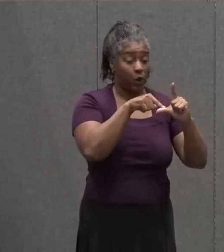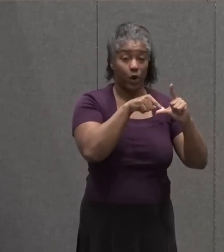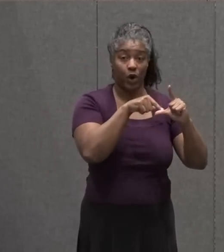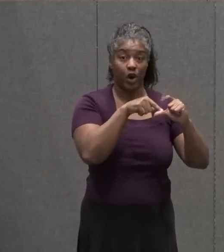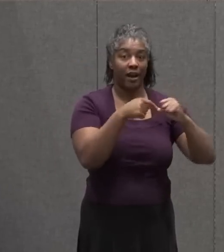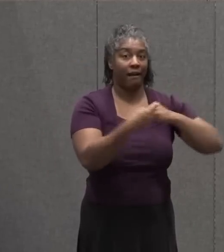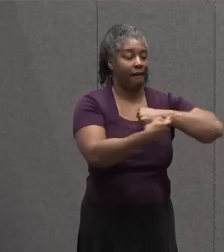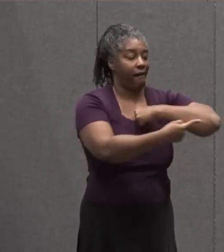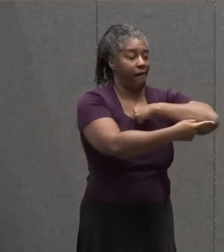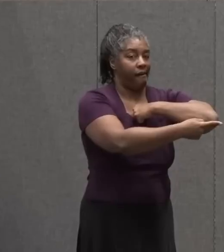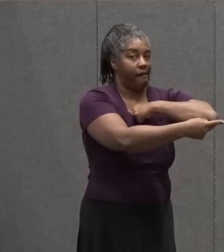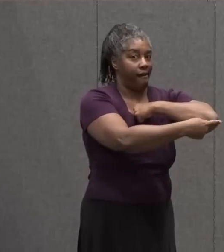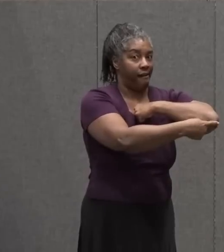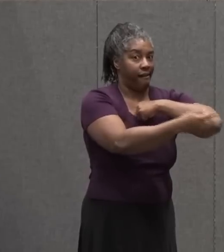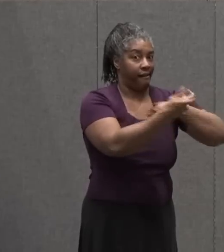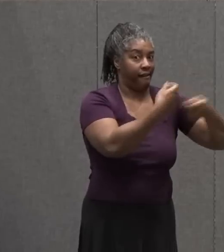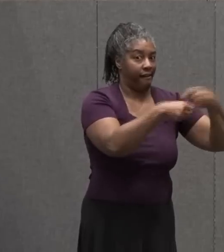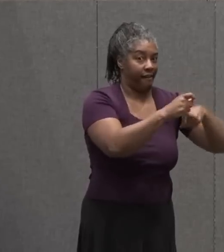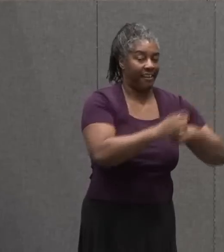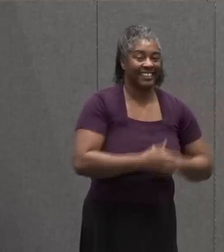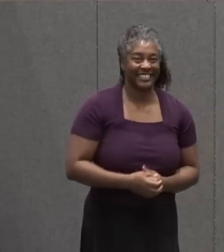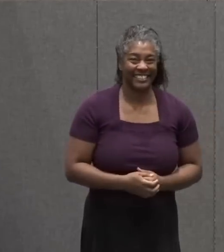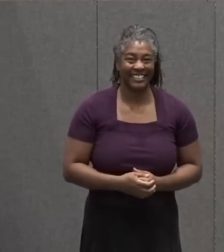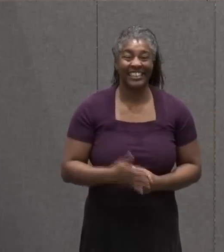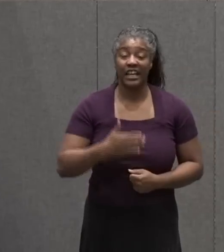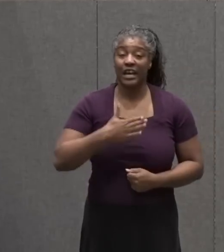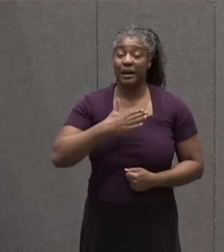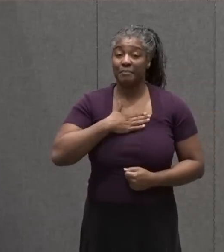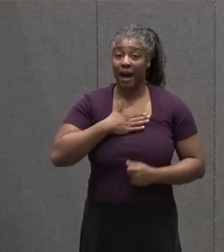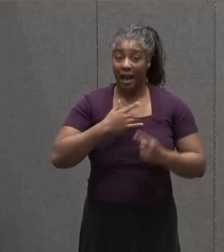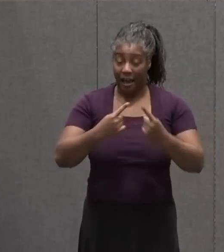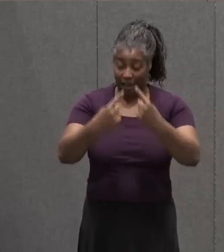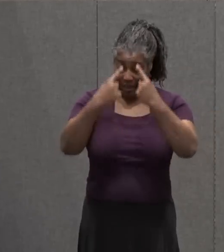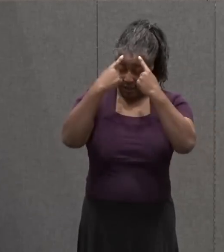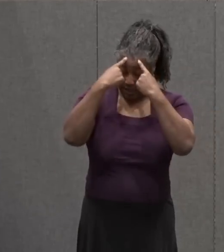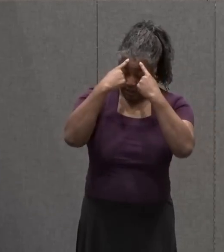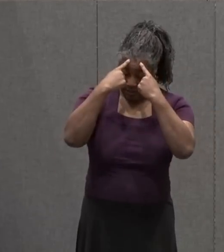Ready? My has